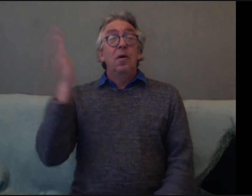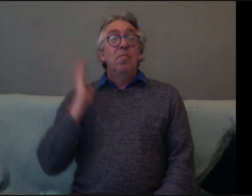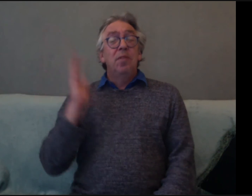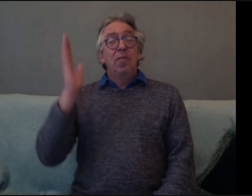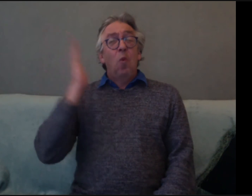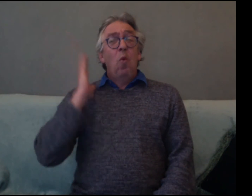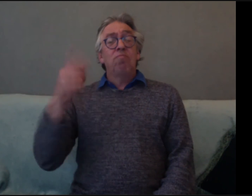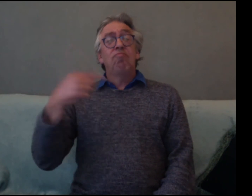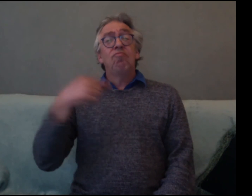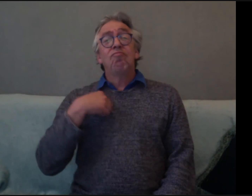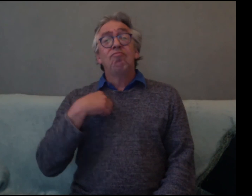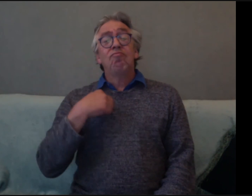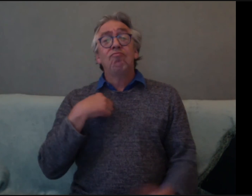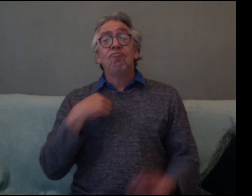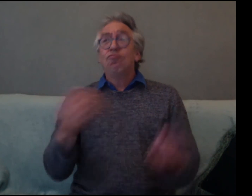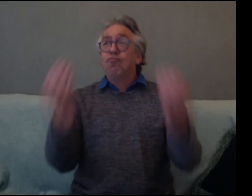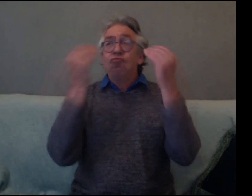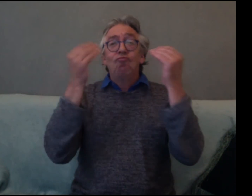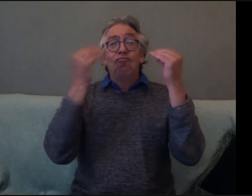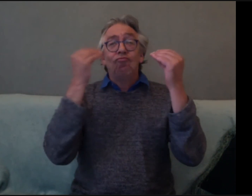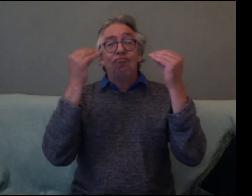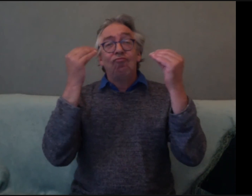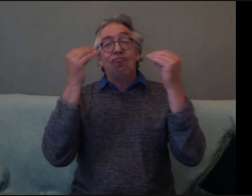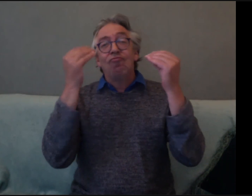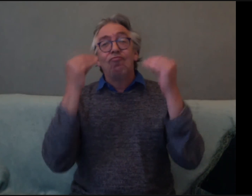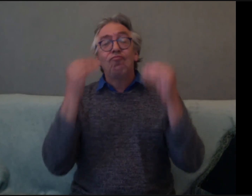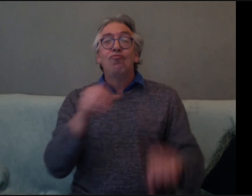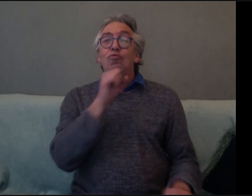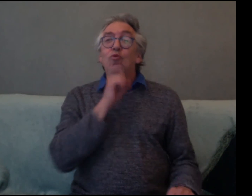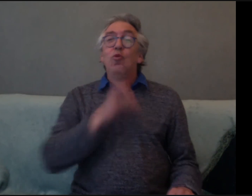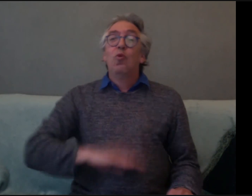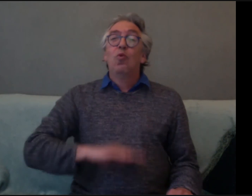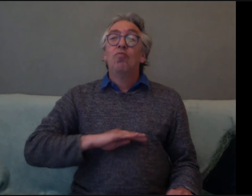and it was in the Romania